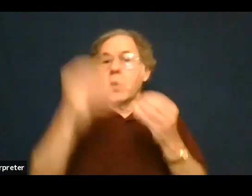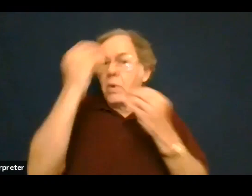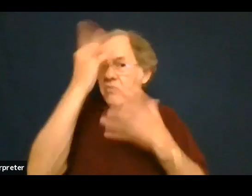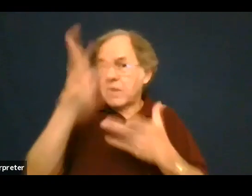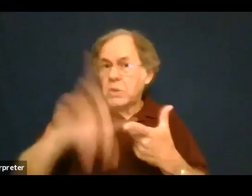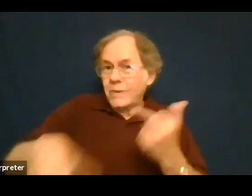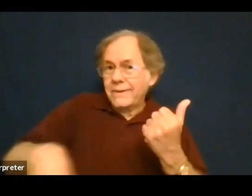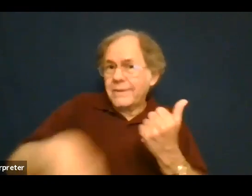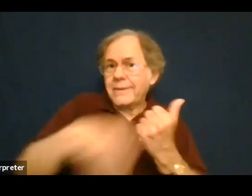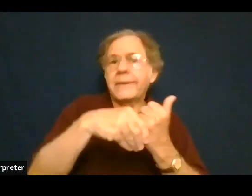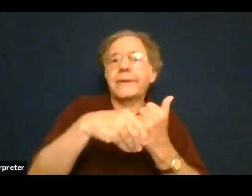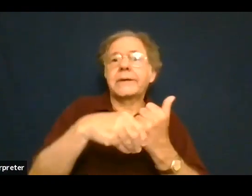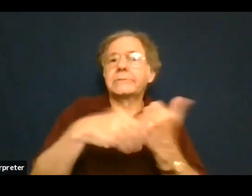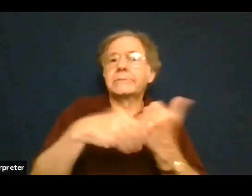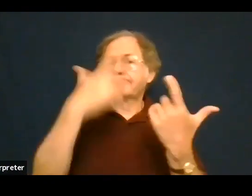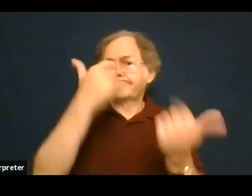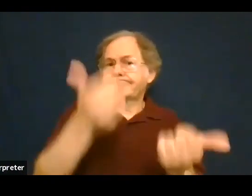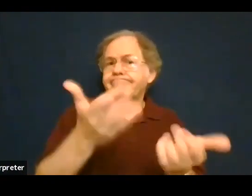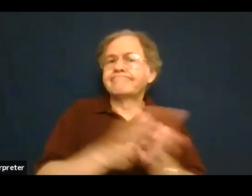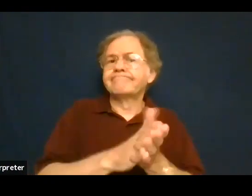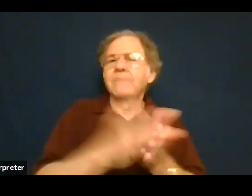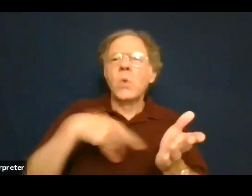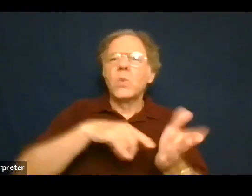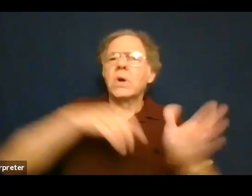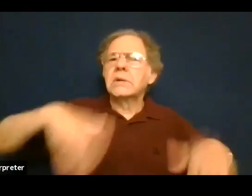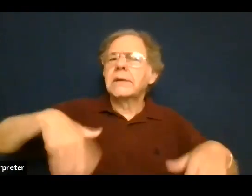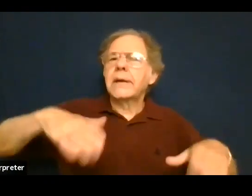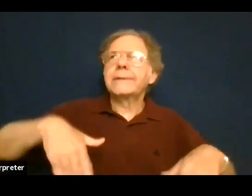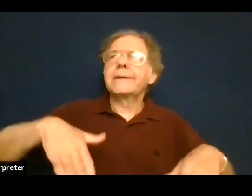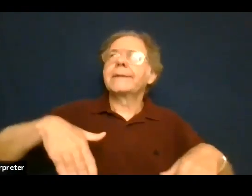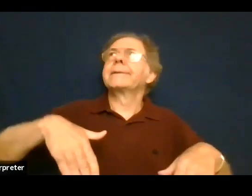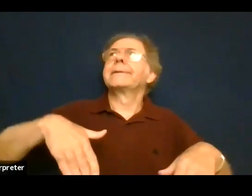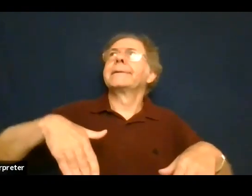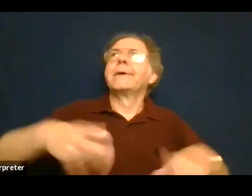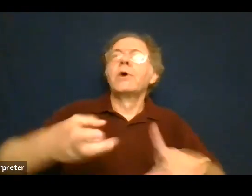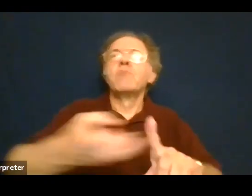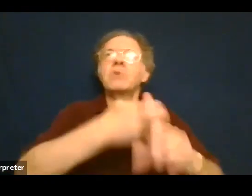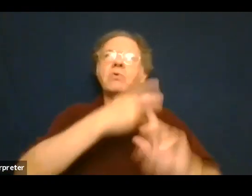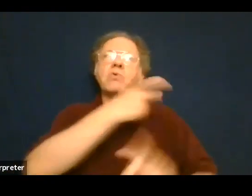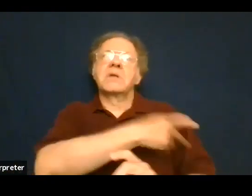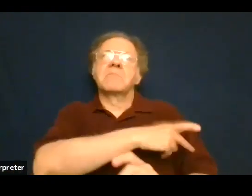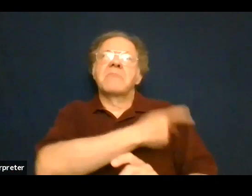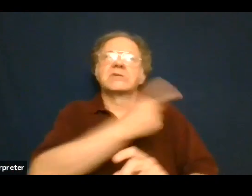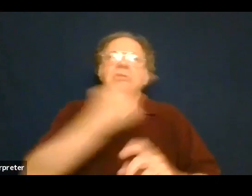Yeah, that's-- we're not at the point where we're recruiting patients for restoring hair cells,